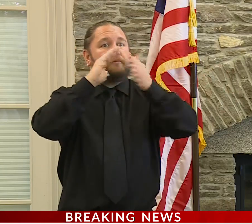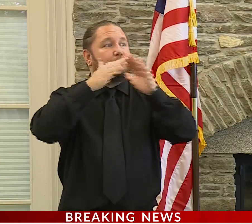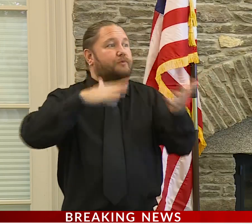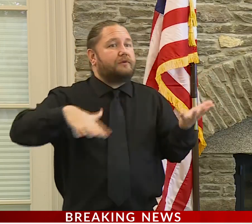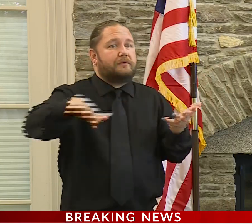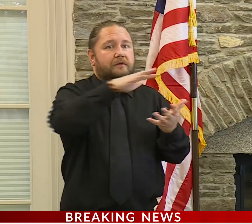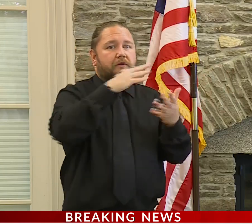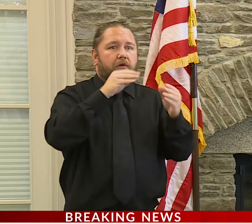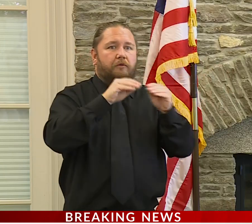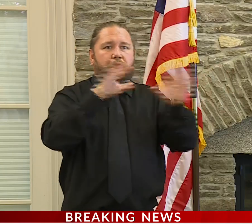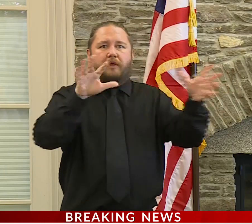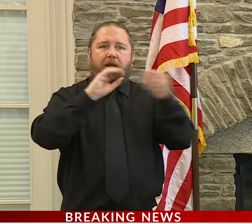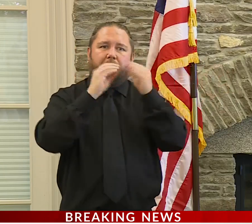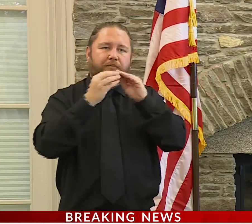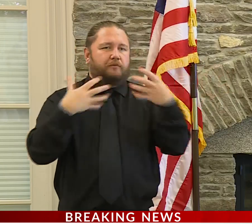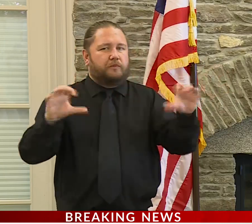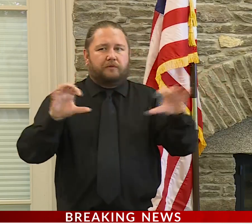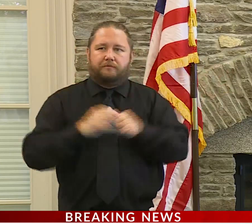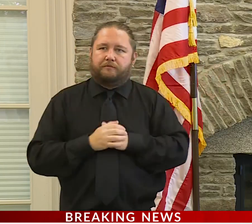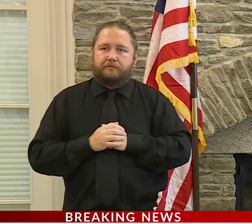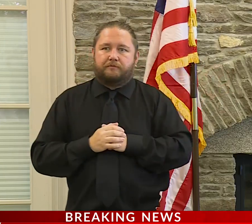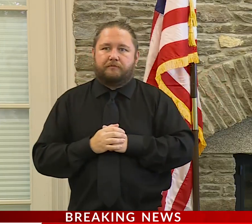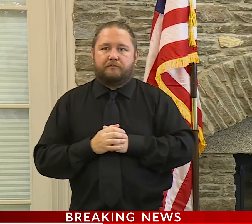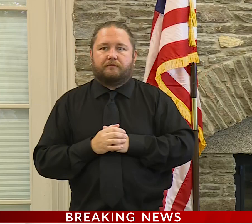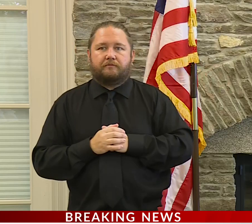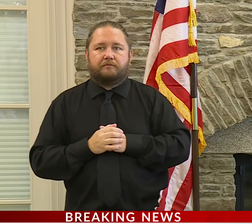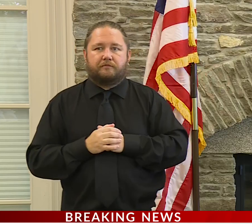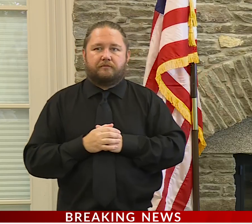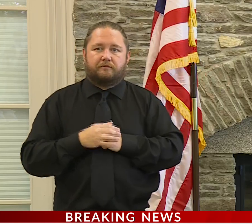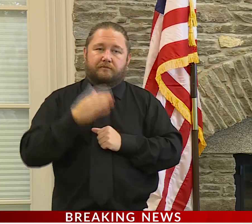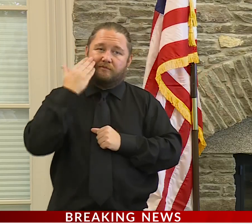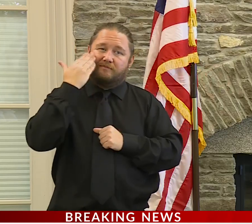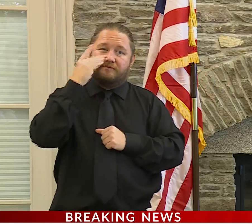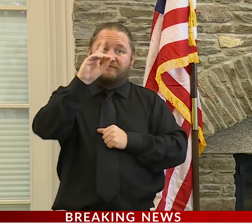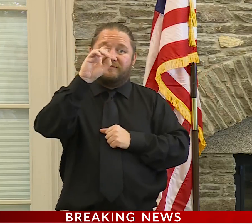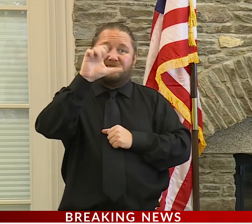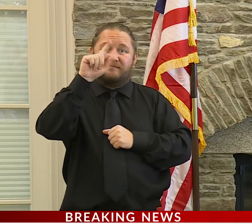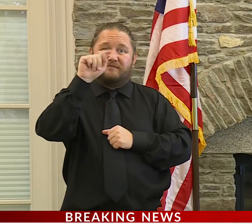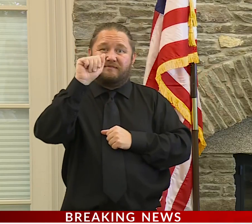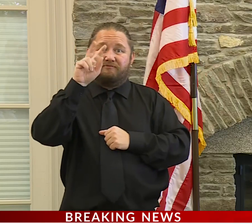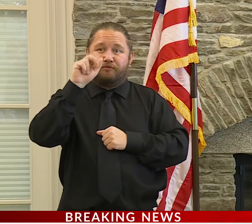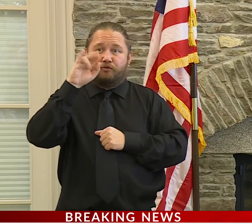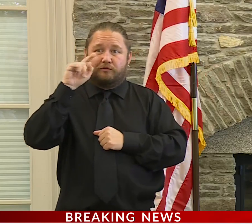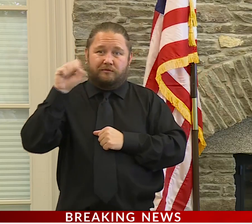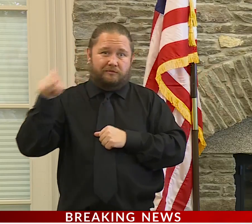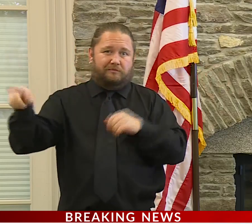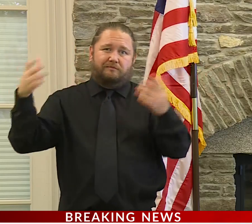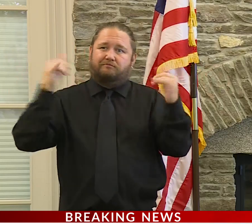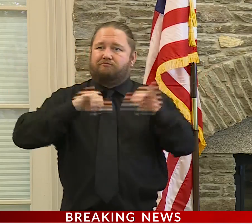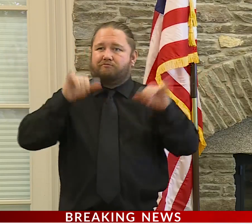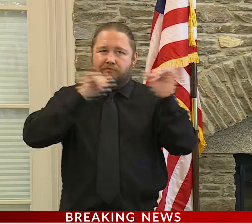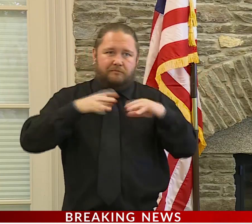HAVE TO PROTECT OUR COMMUNITY AGAINST THE VARIANT. AND I ENCOURAGE ALL RHODE ISLANDERS WHO QUALIFIED TO GET THE